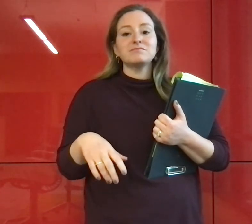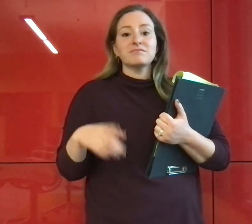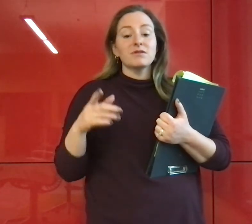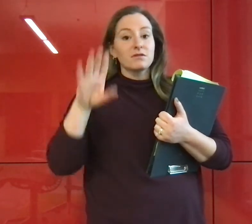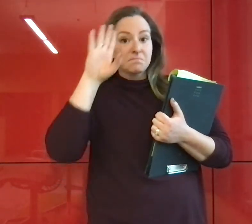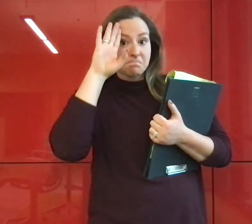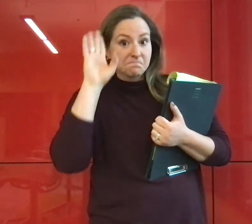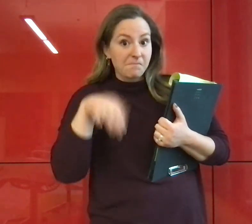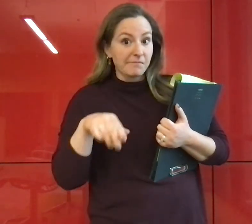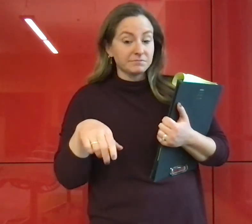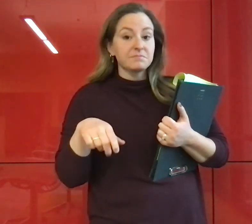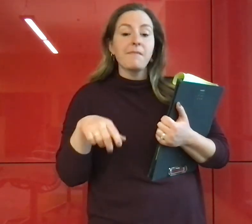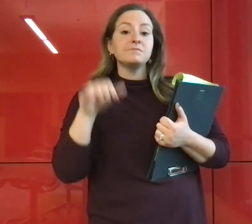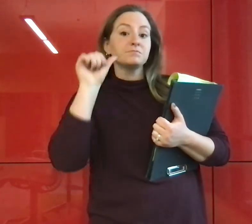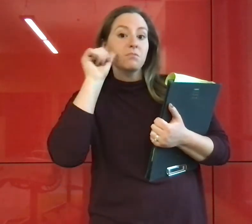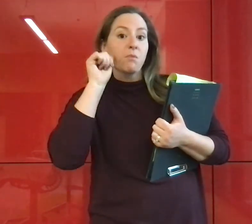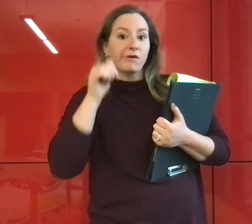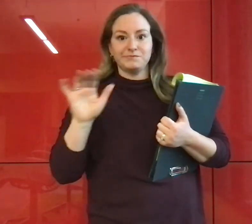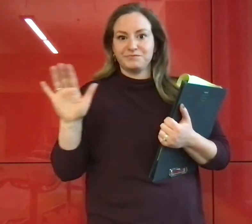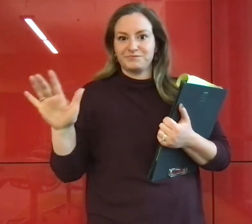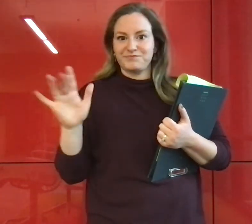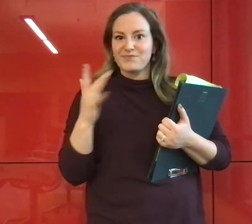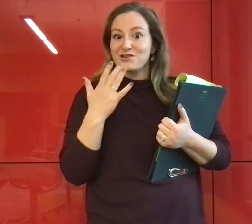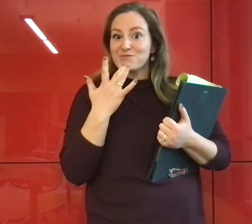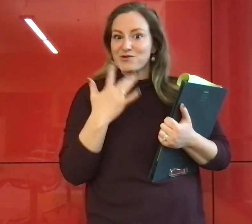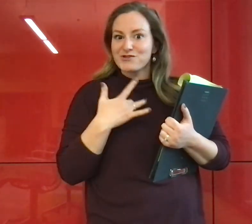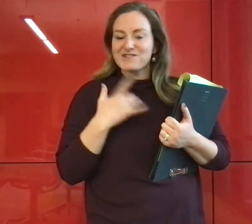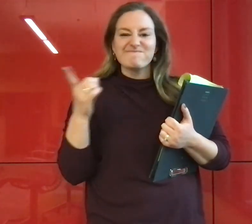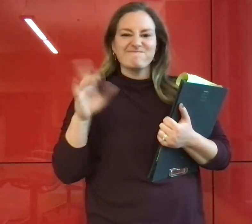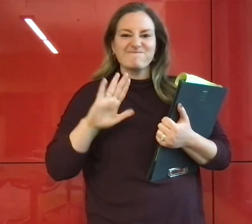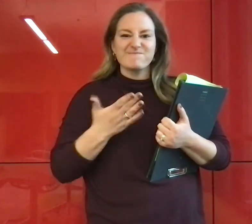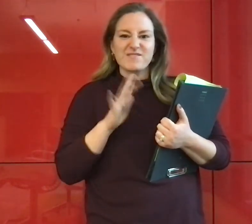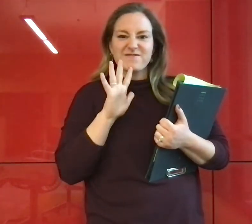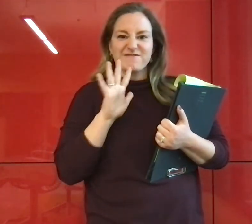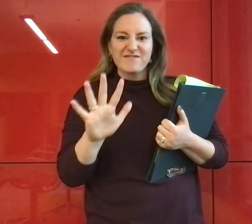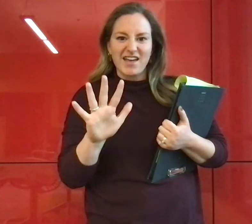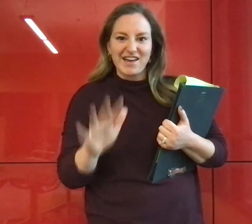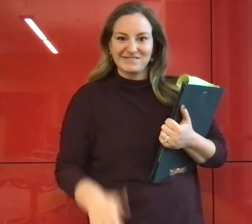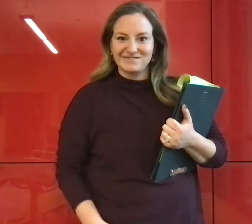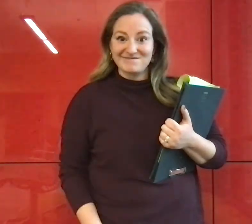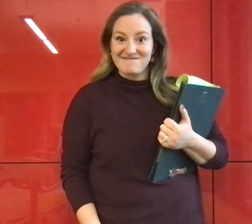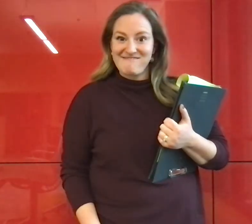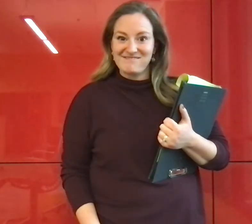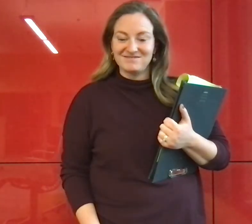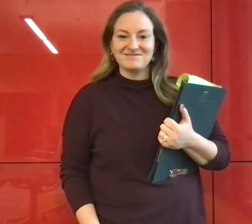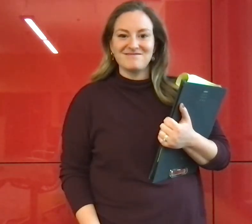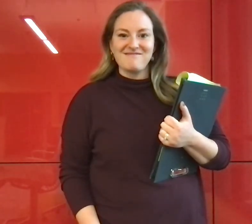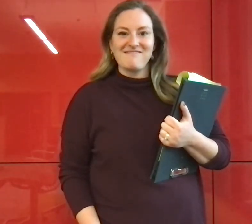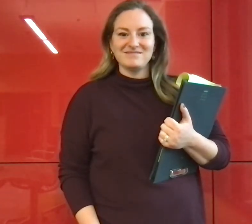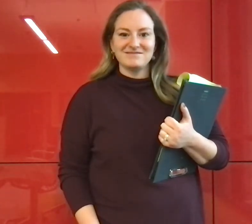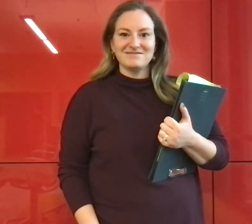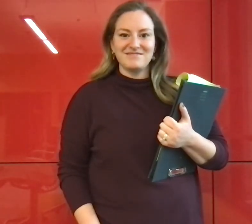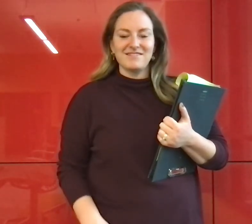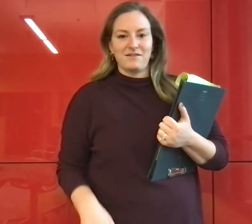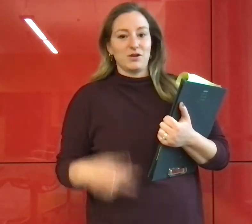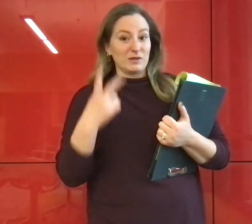You know that tomorrow is Bob's birthday. He is turning five.